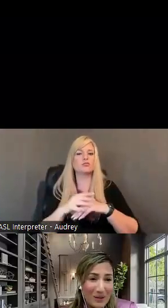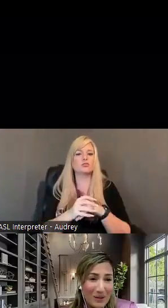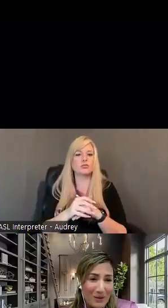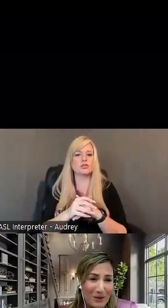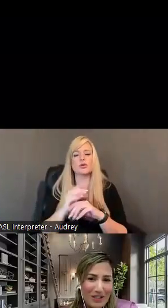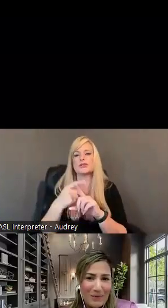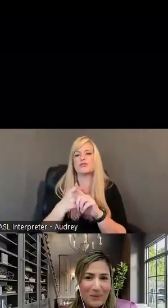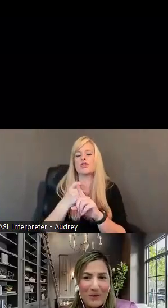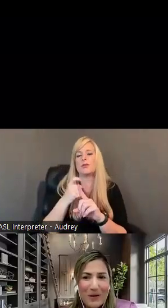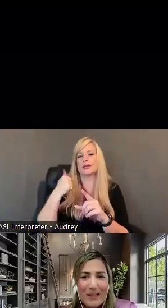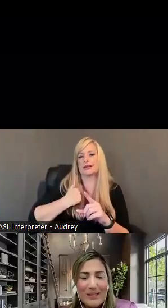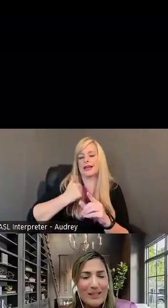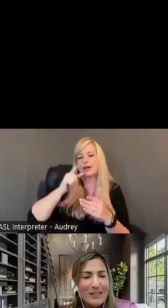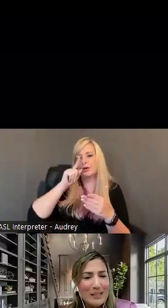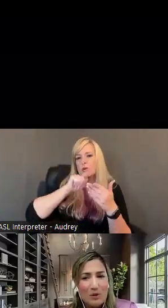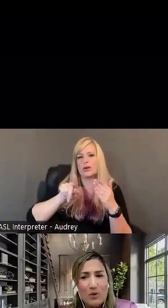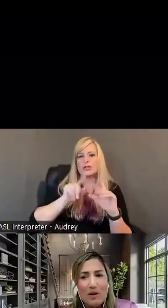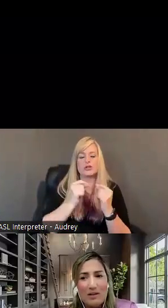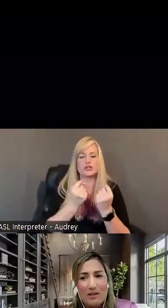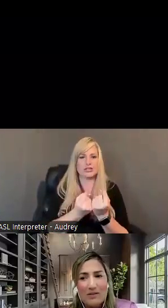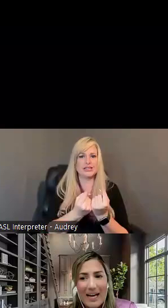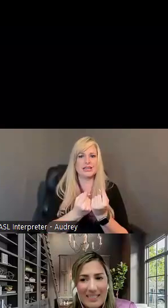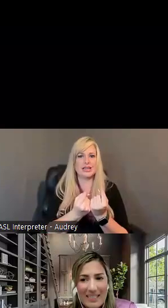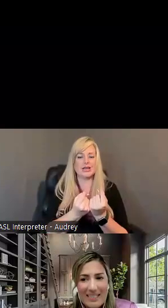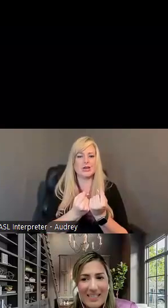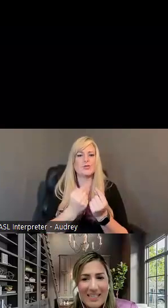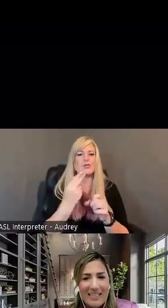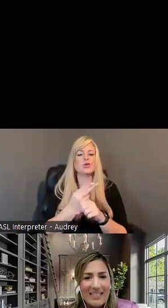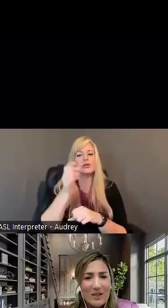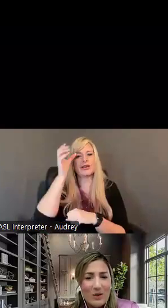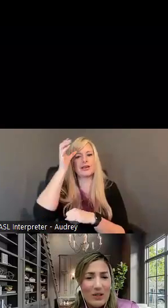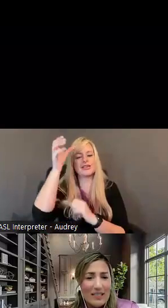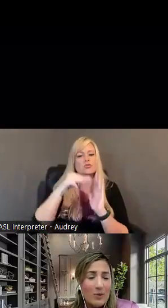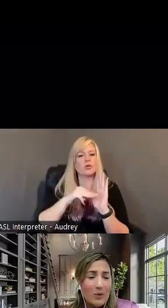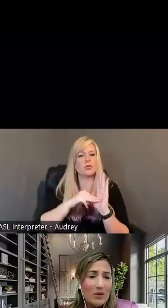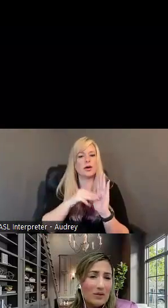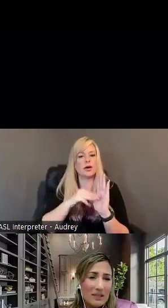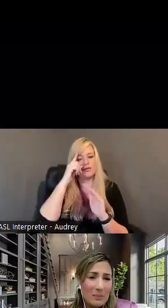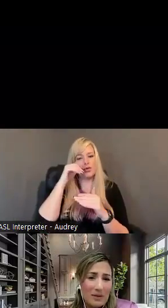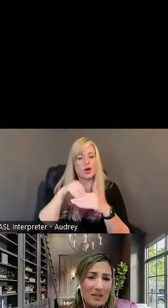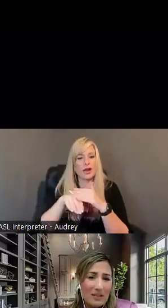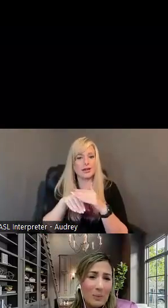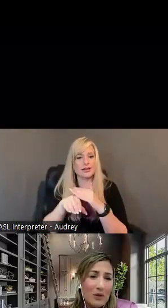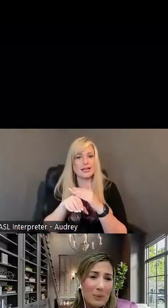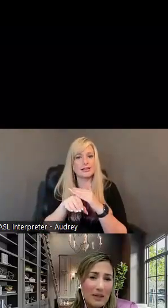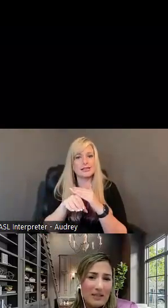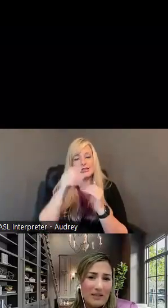research team, Rovex conceptual model of access and integrates critical disability perspectives.